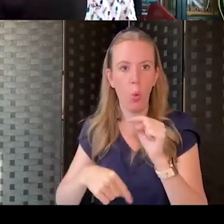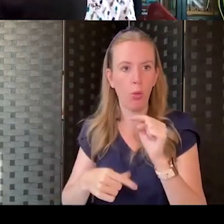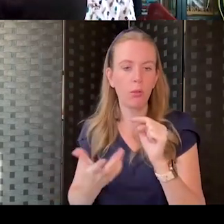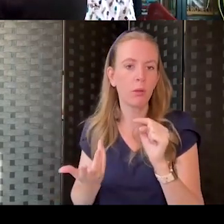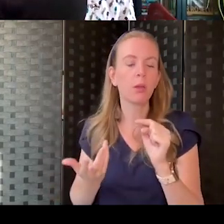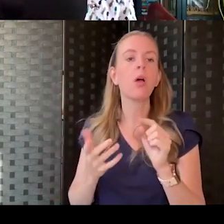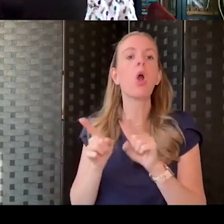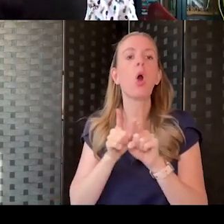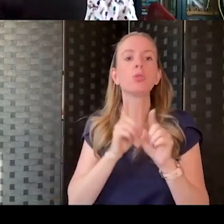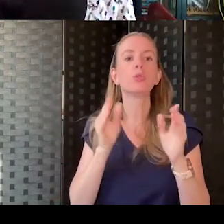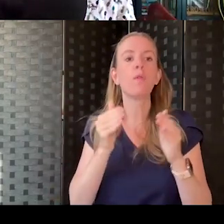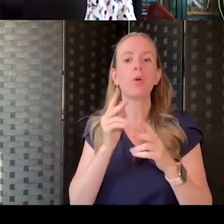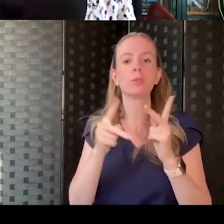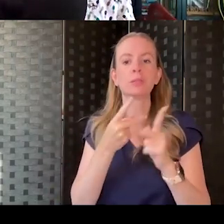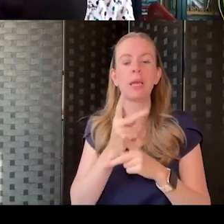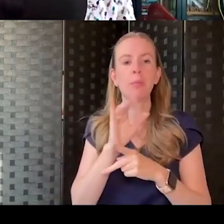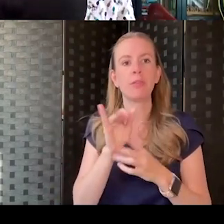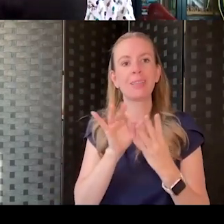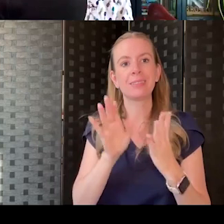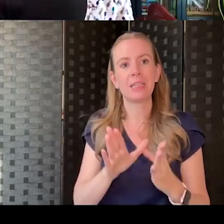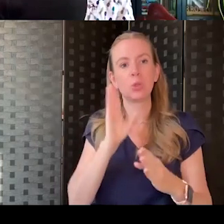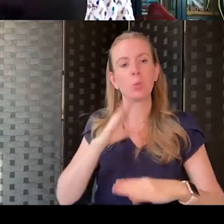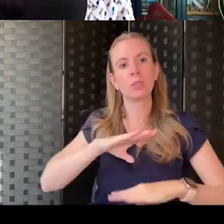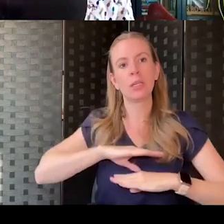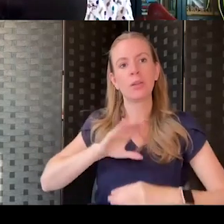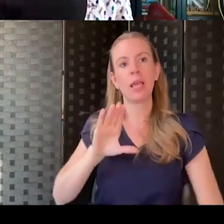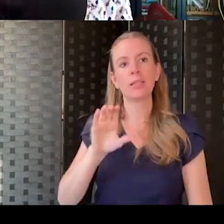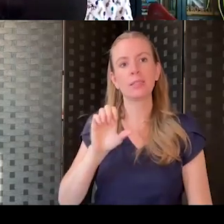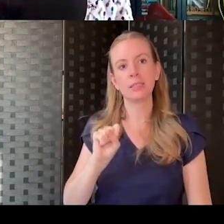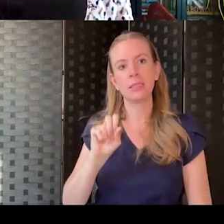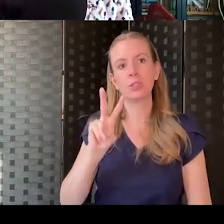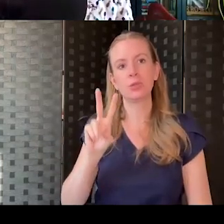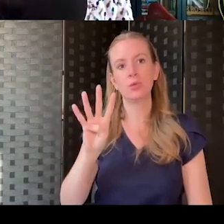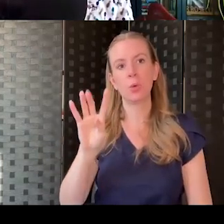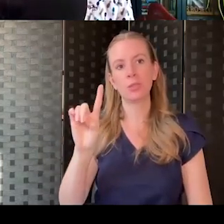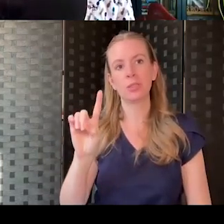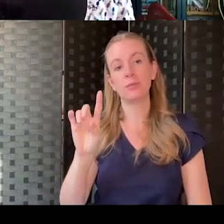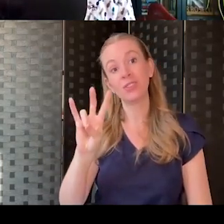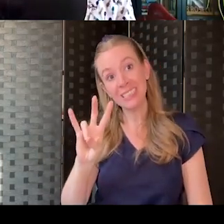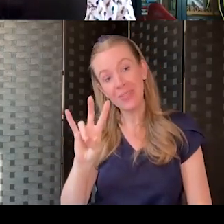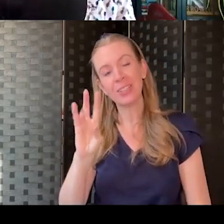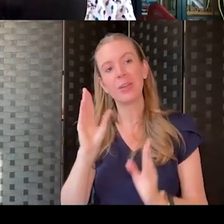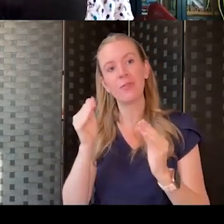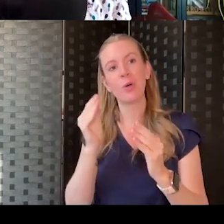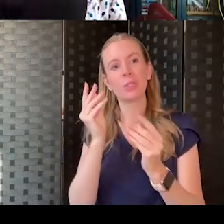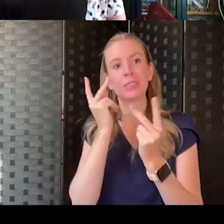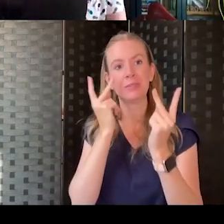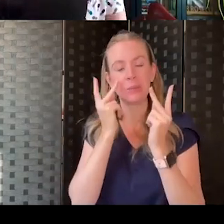of that selector. So this satisfies SE 24/7 focus visible and also lets her know where it landed and